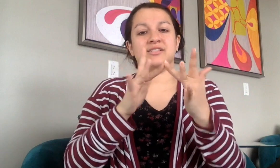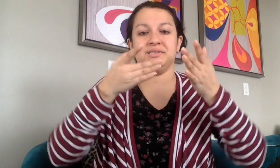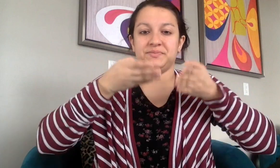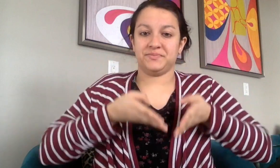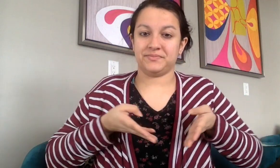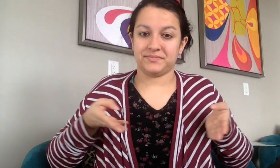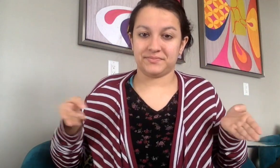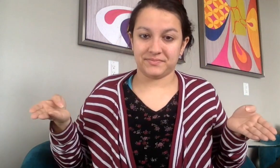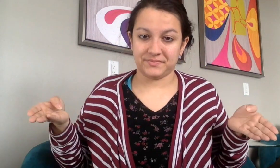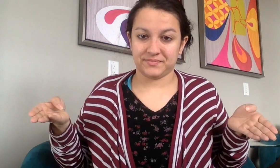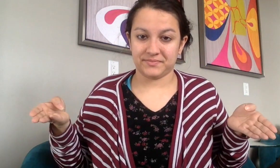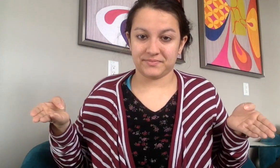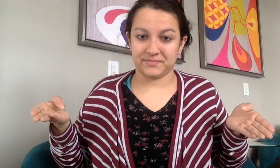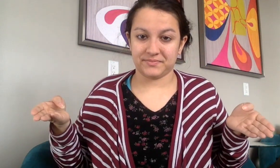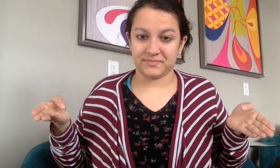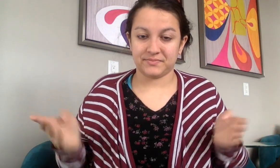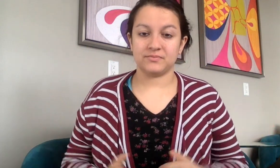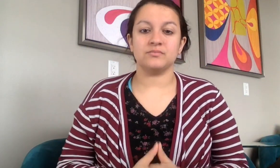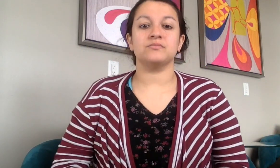contact ChiDWCRegister@gmail.com.